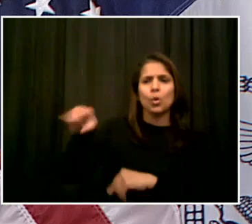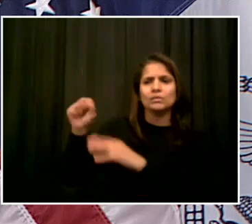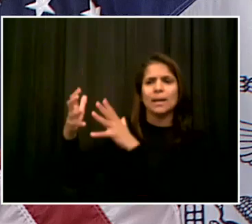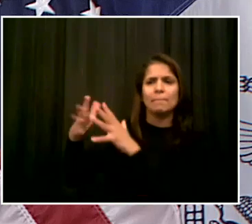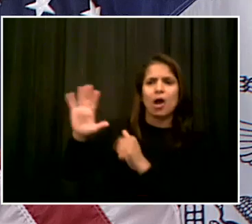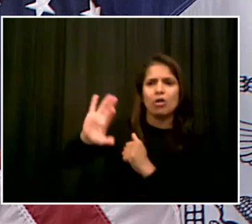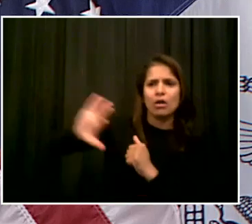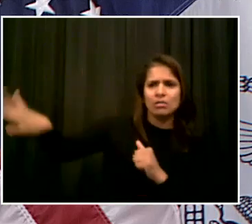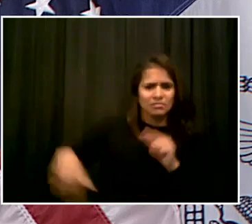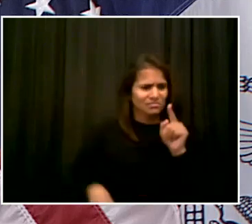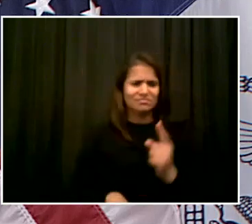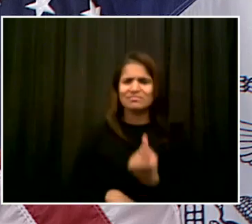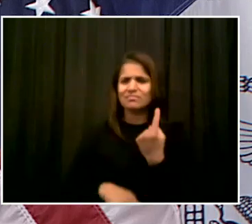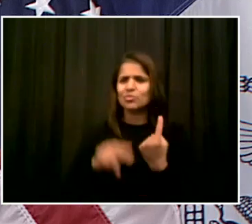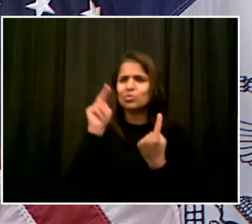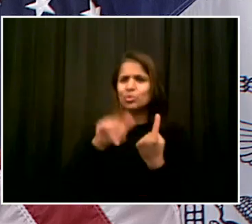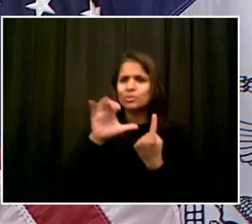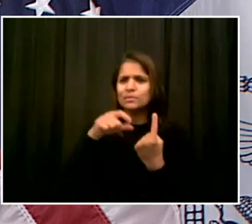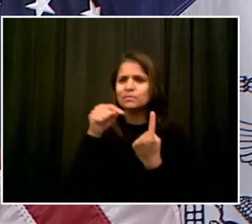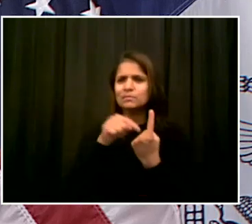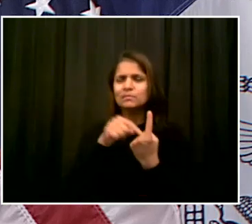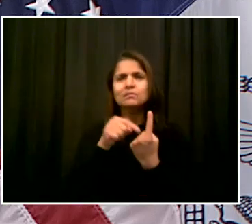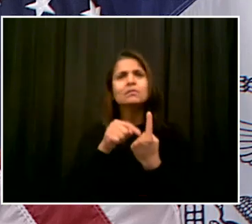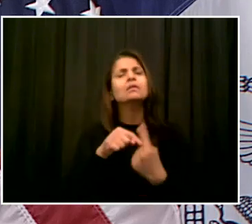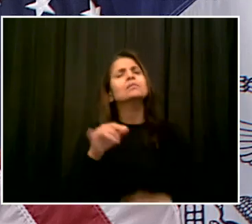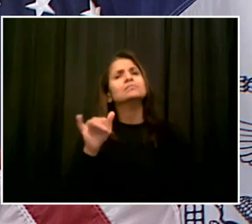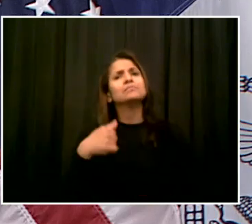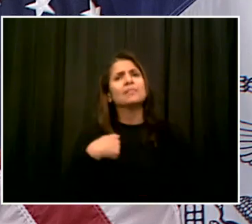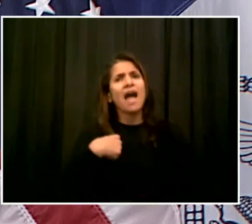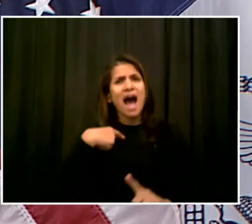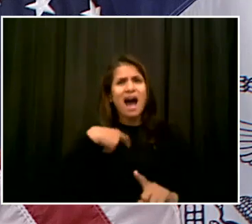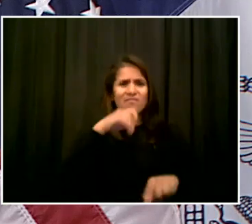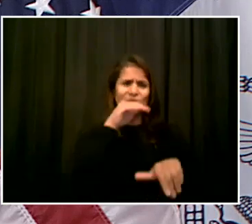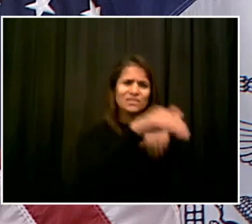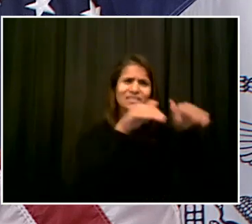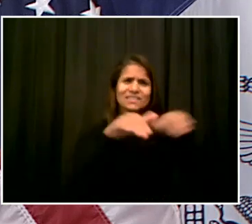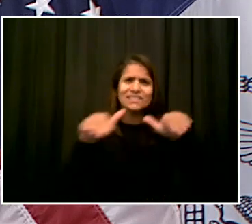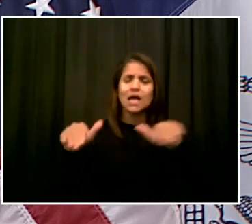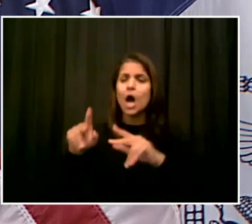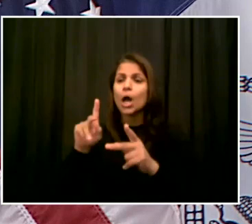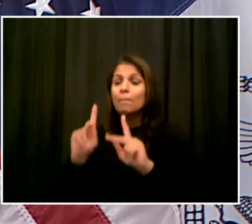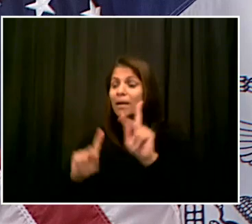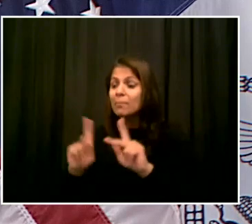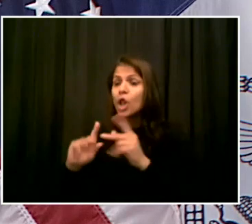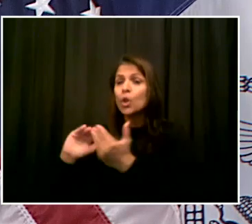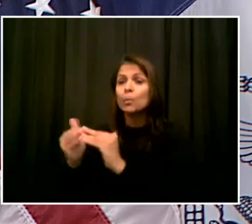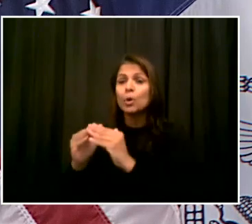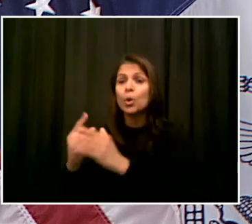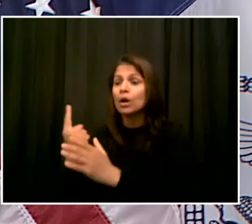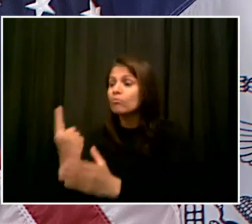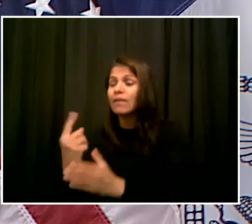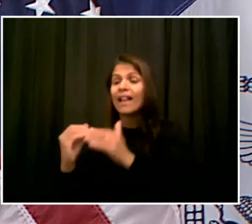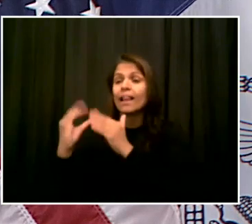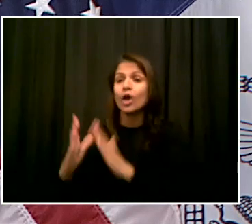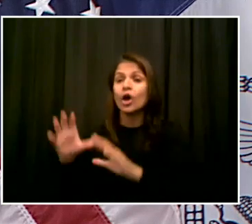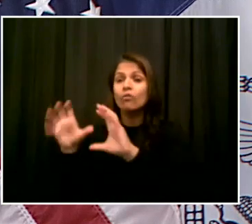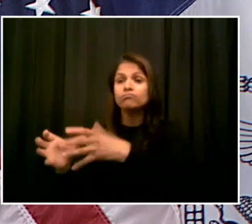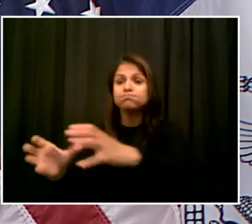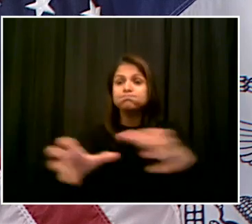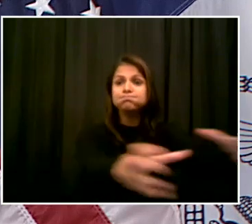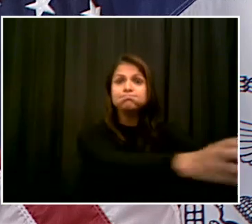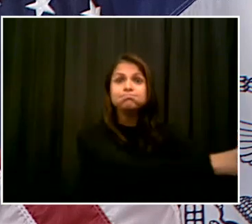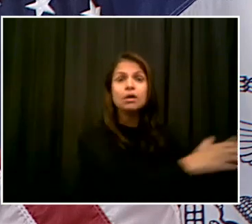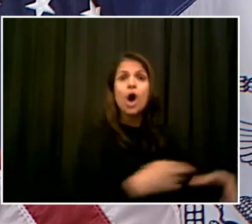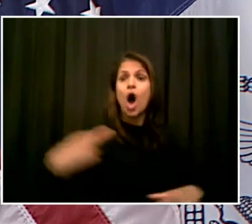NOW, I'M CALLING